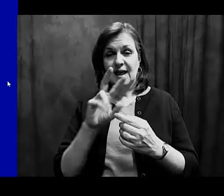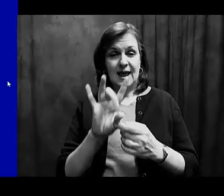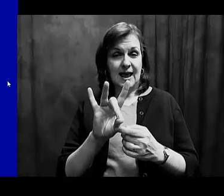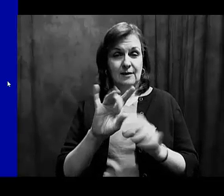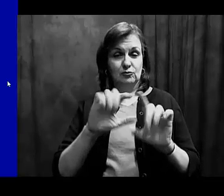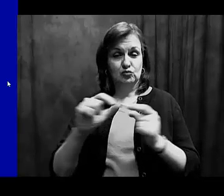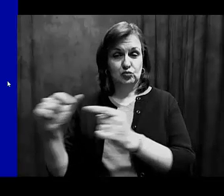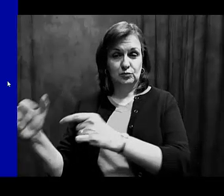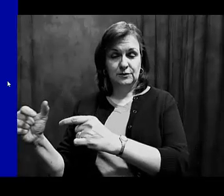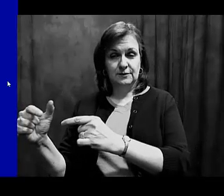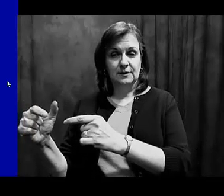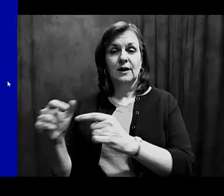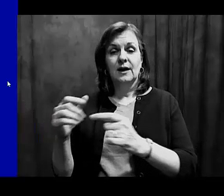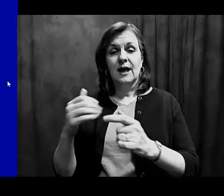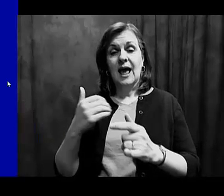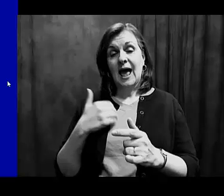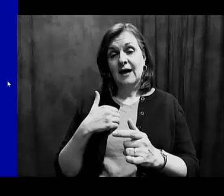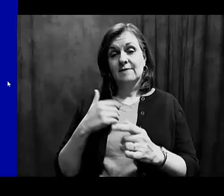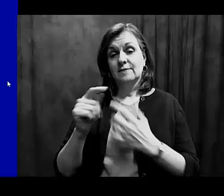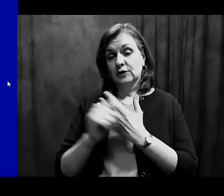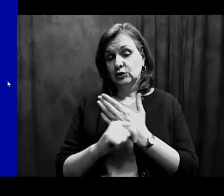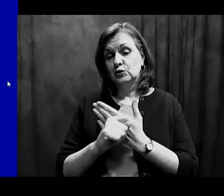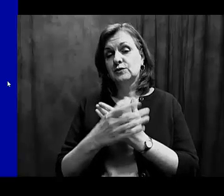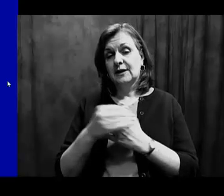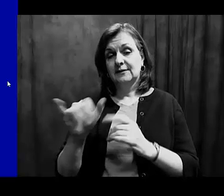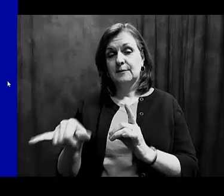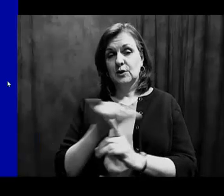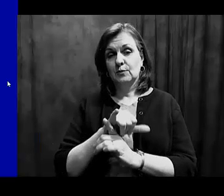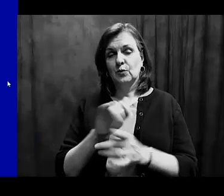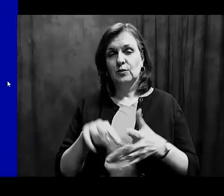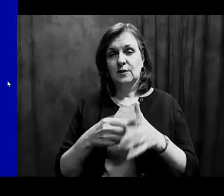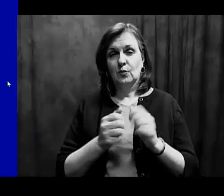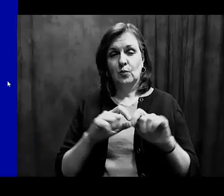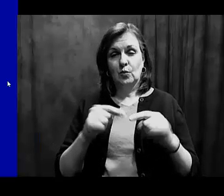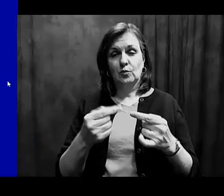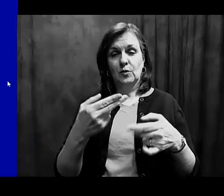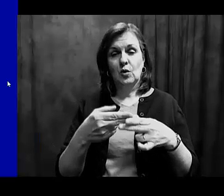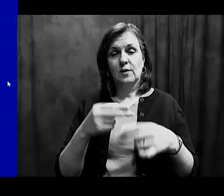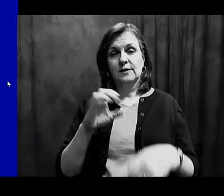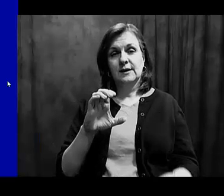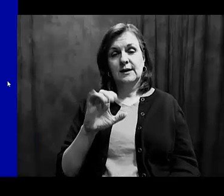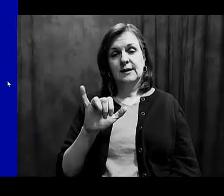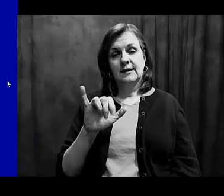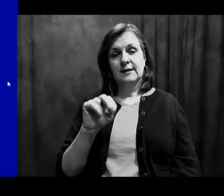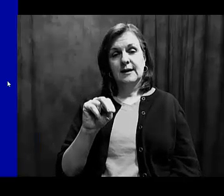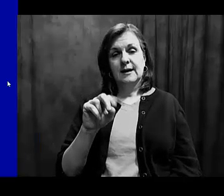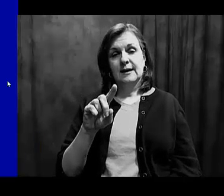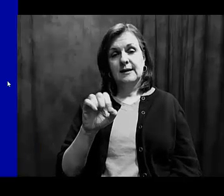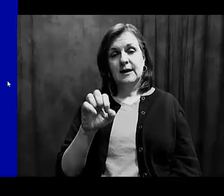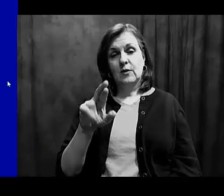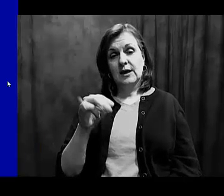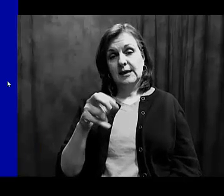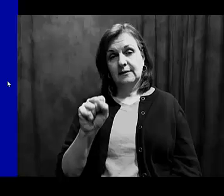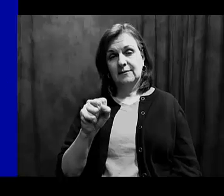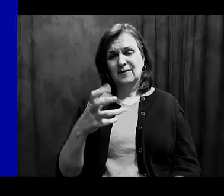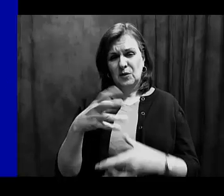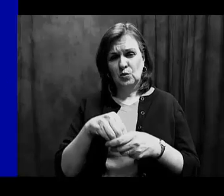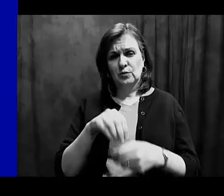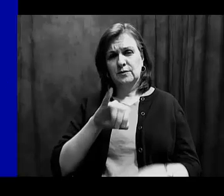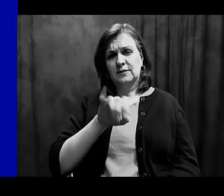and our eight remaining Phyla all have some sort of tissue and some sort of symmetry we're actually going to start with Cnidarians